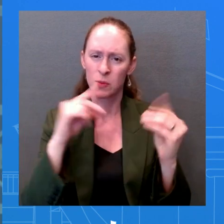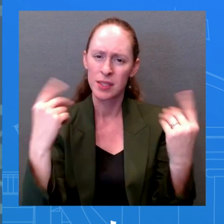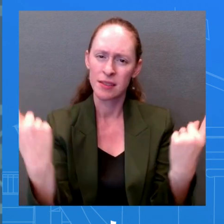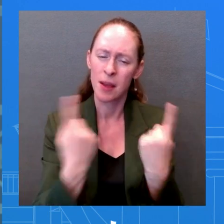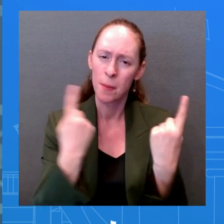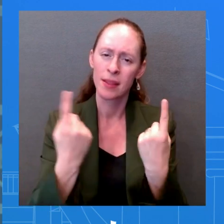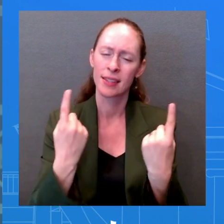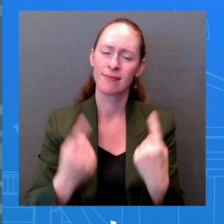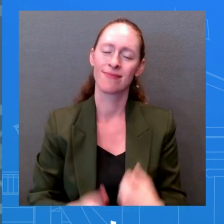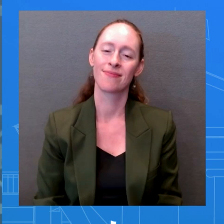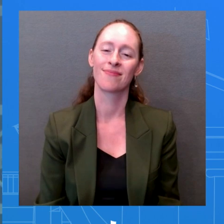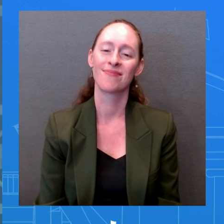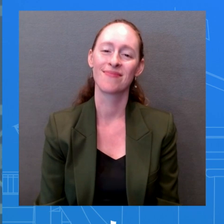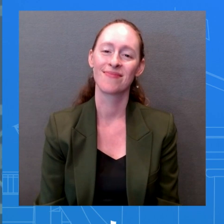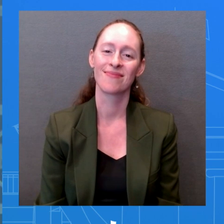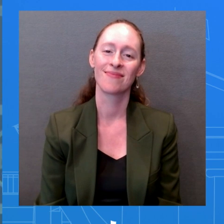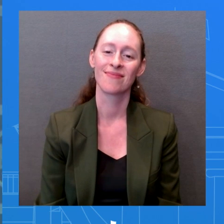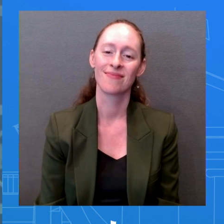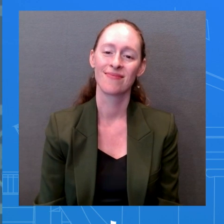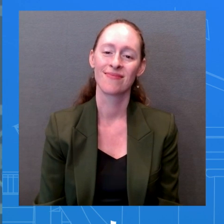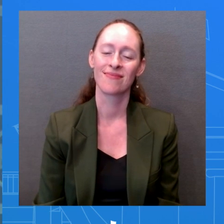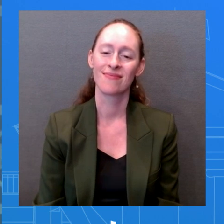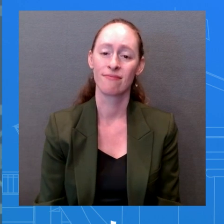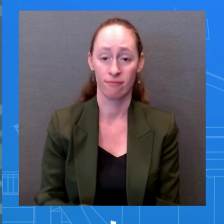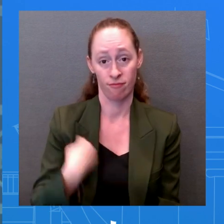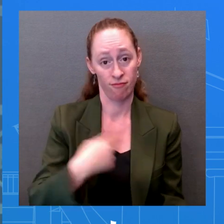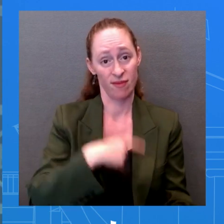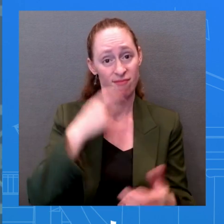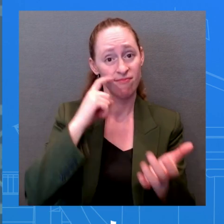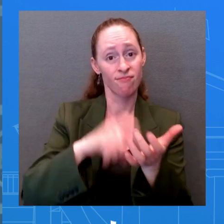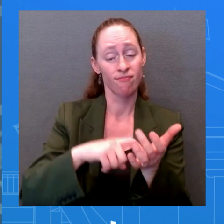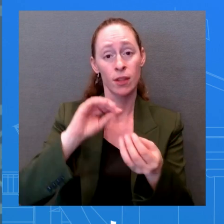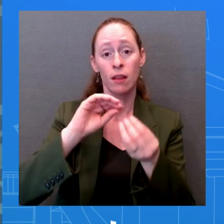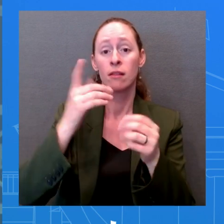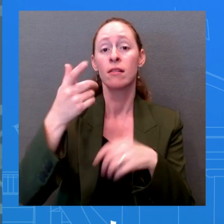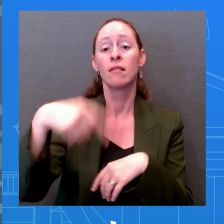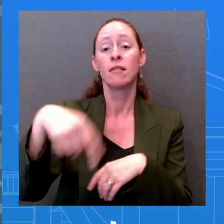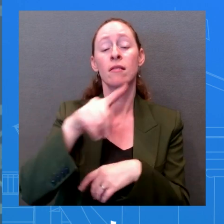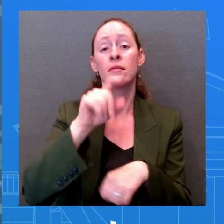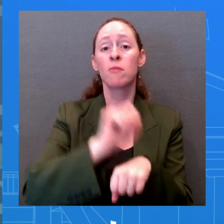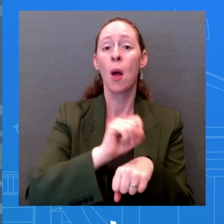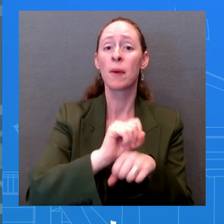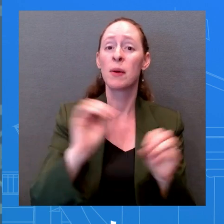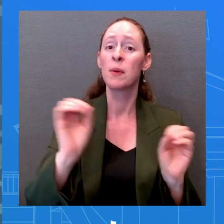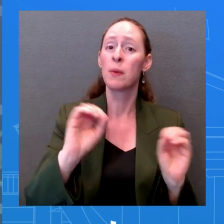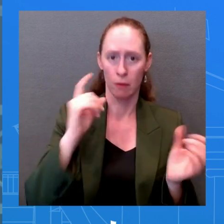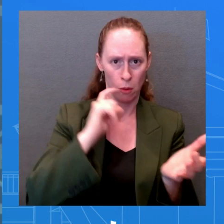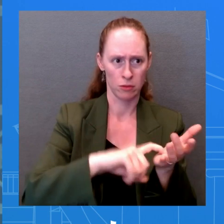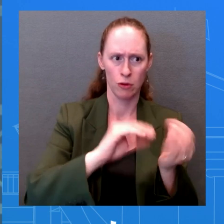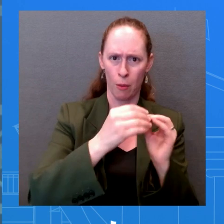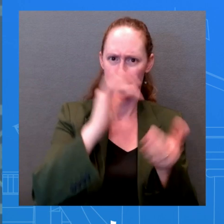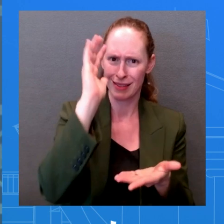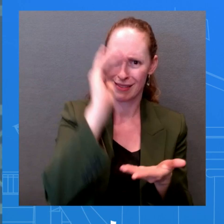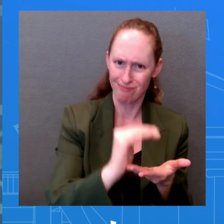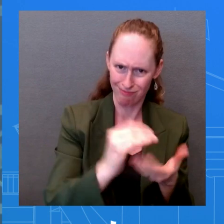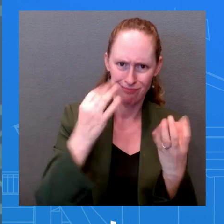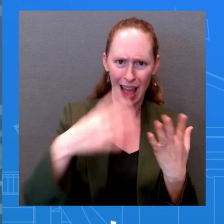our administration has delivered billions of dollars in loans to Hispanic small businesses, expanded the child tax credit